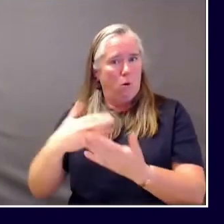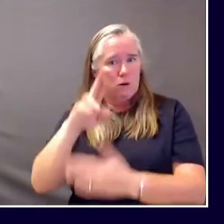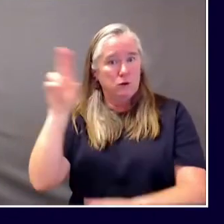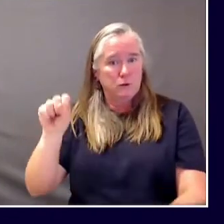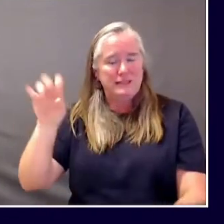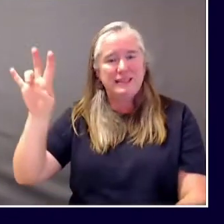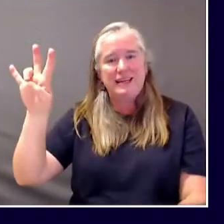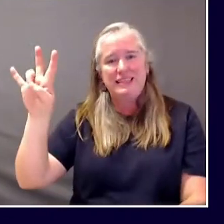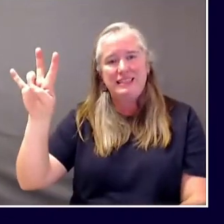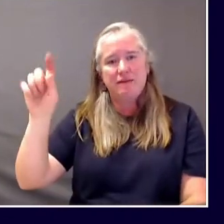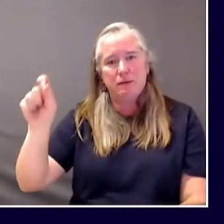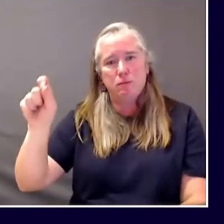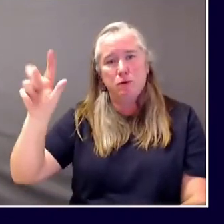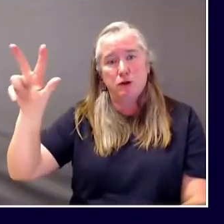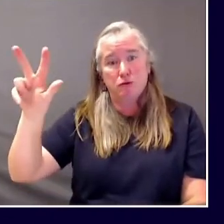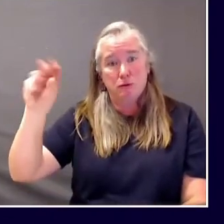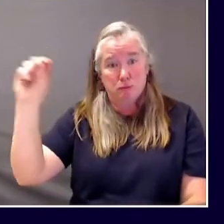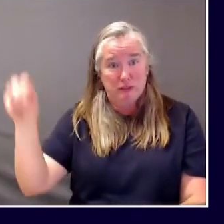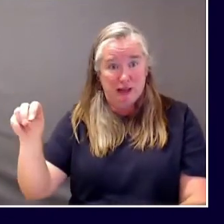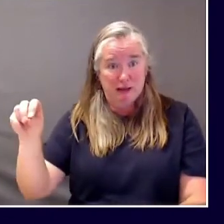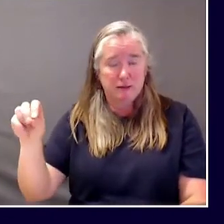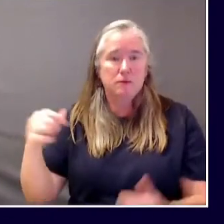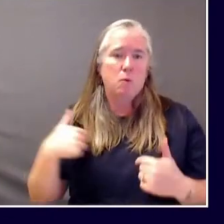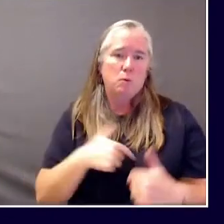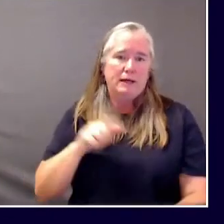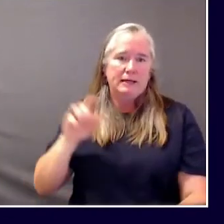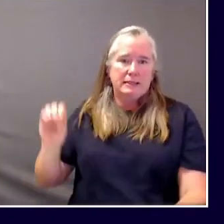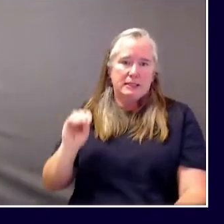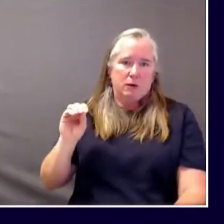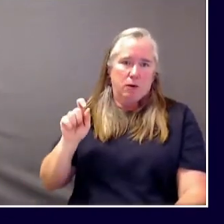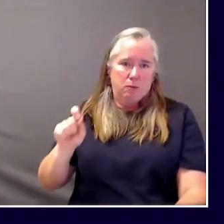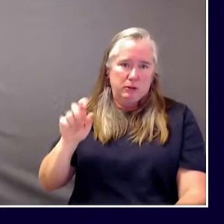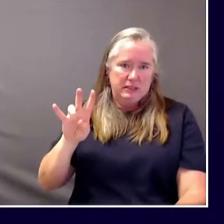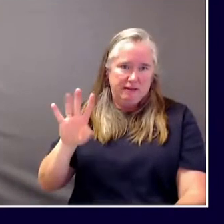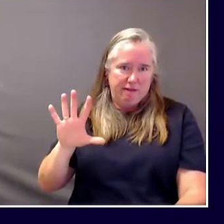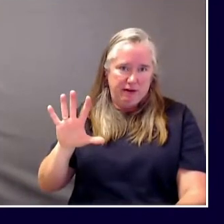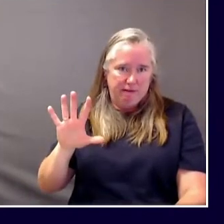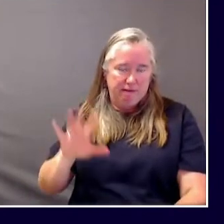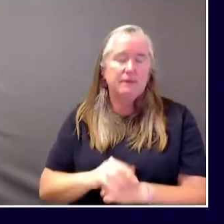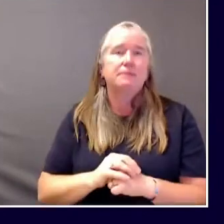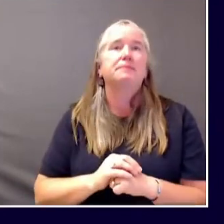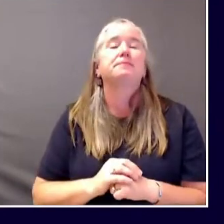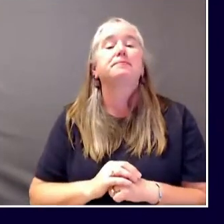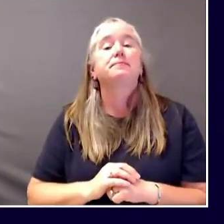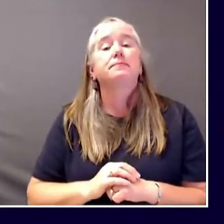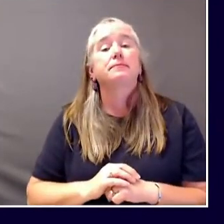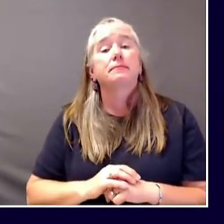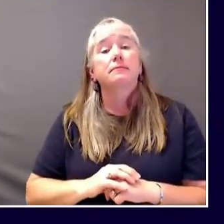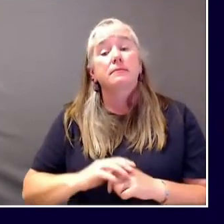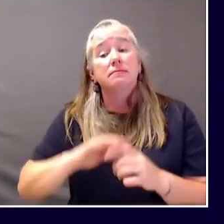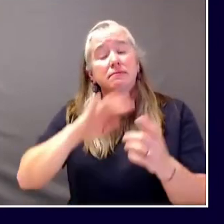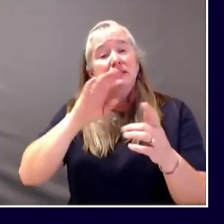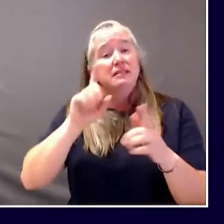point three percent